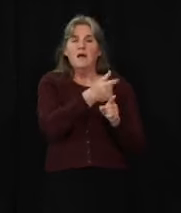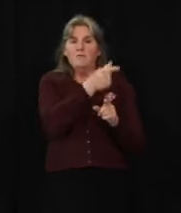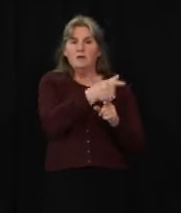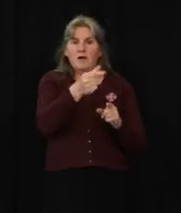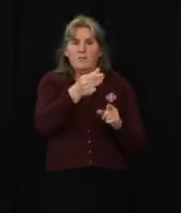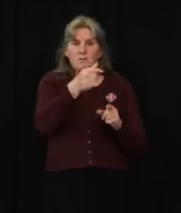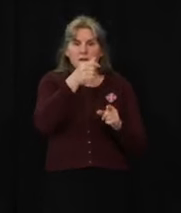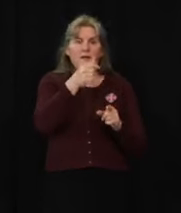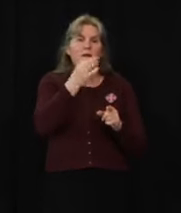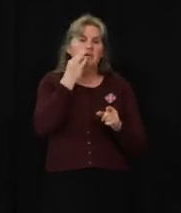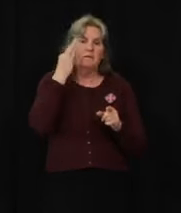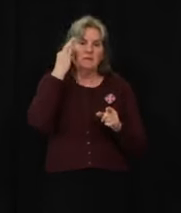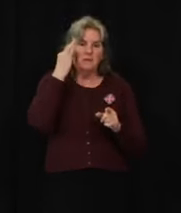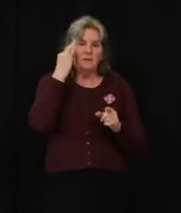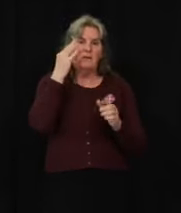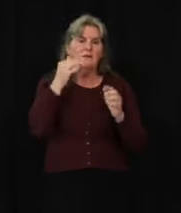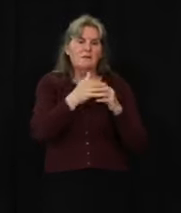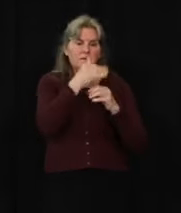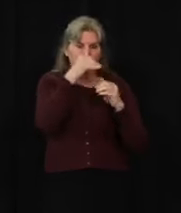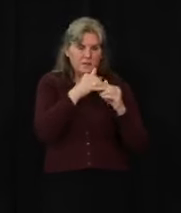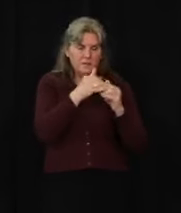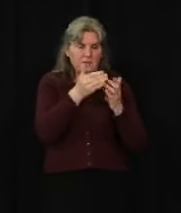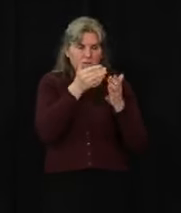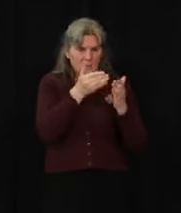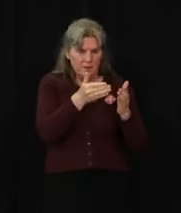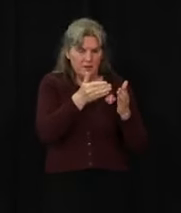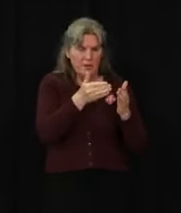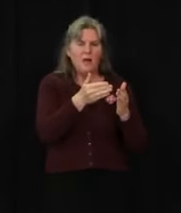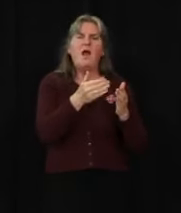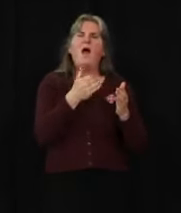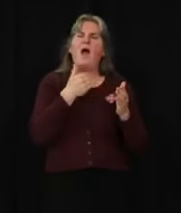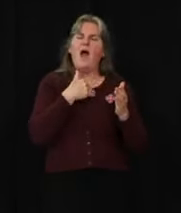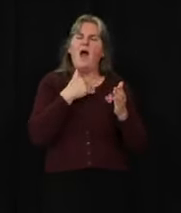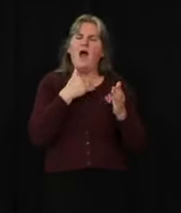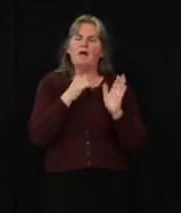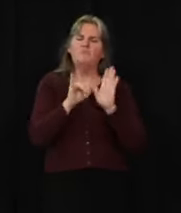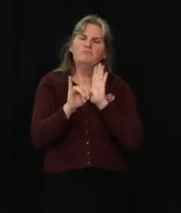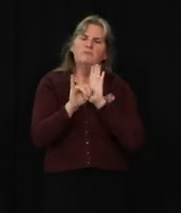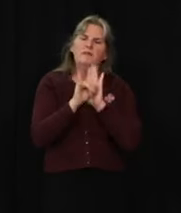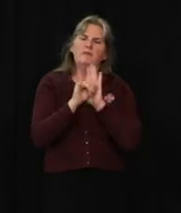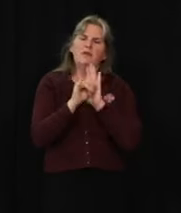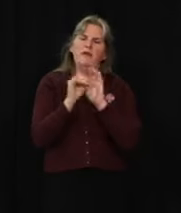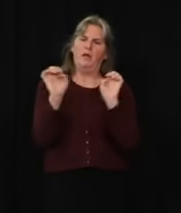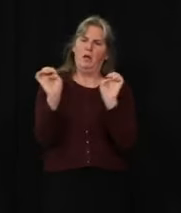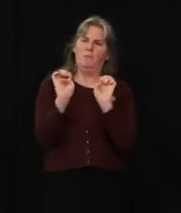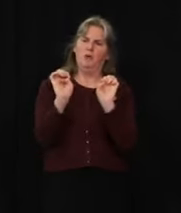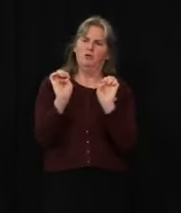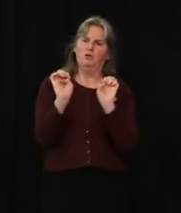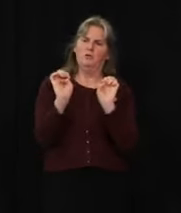or two? Yeah, so again, it is